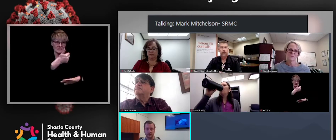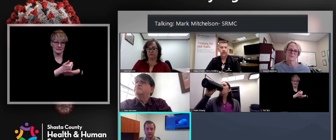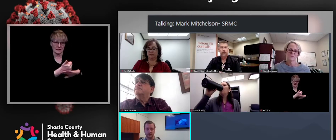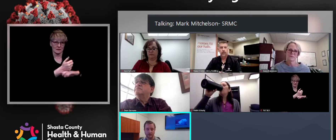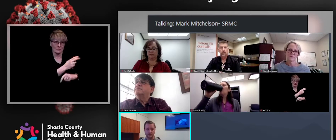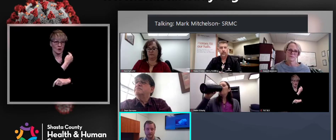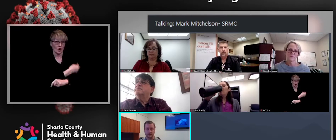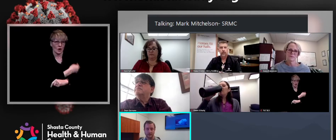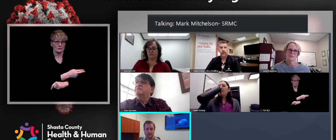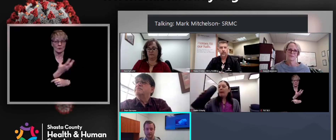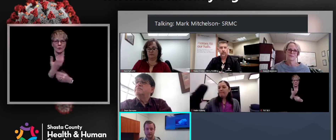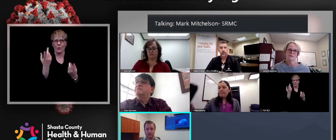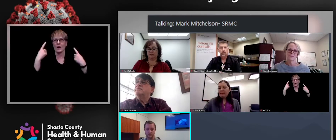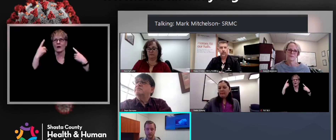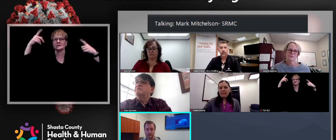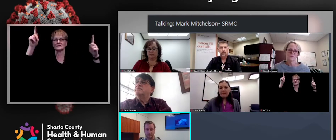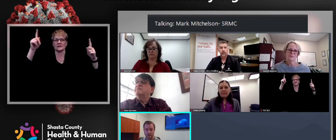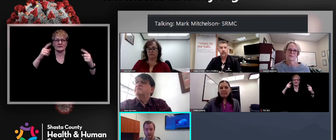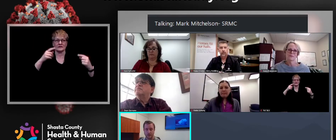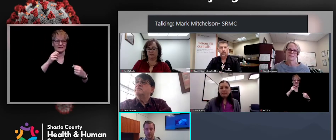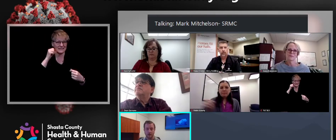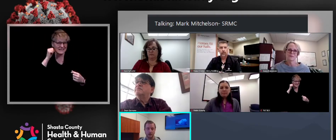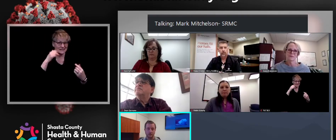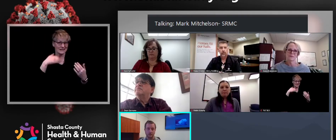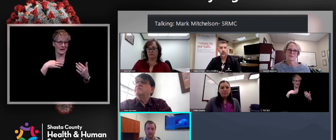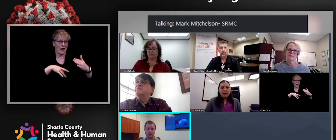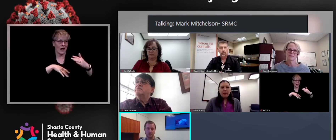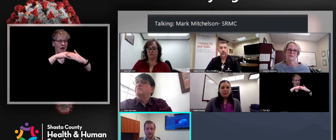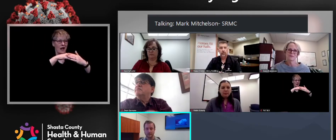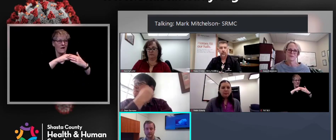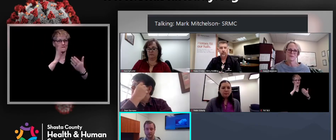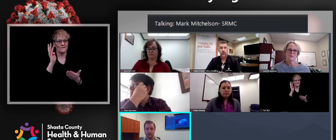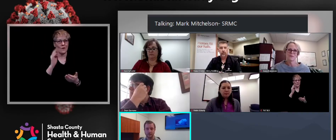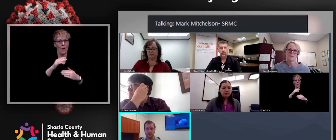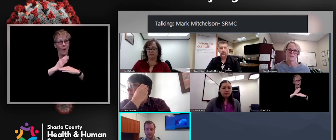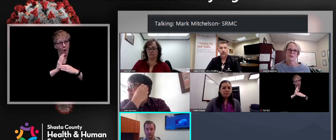4,000 vaccines for the community, which has been great. We expect another 400 tomorrow,